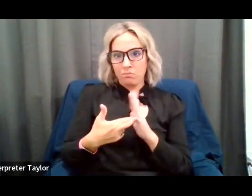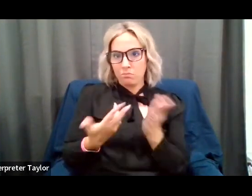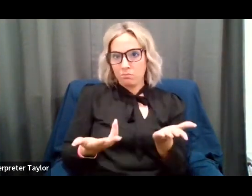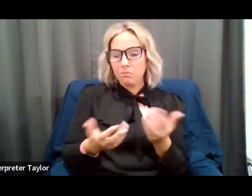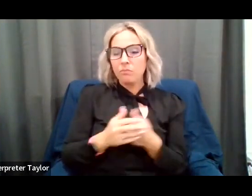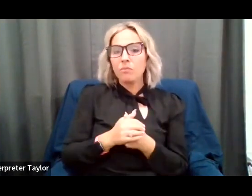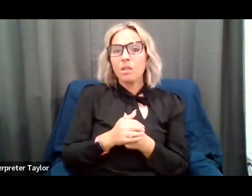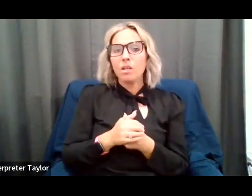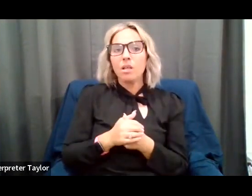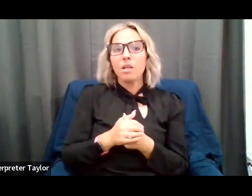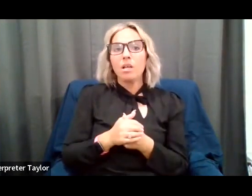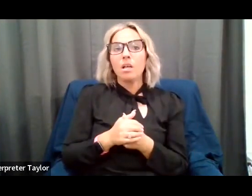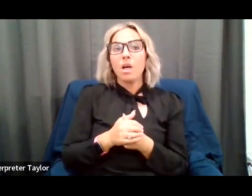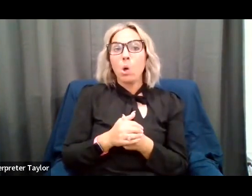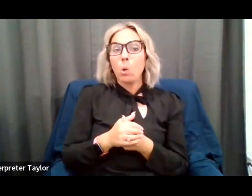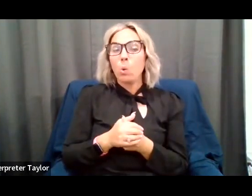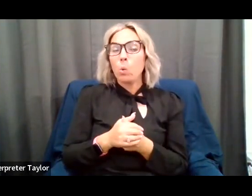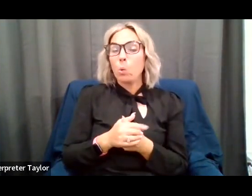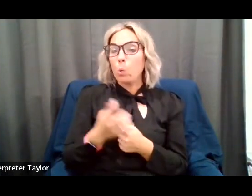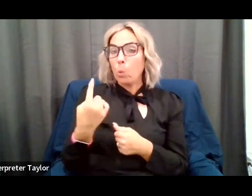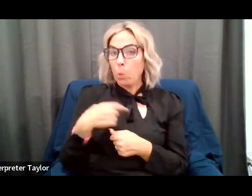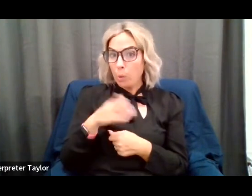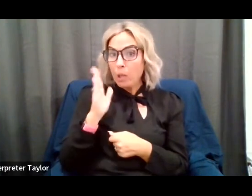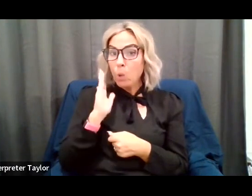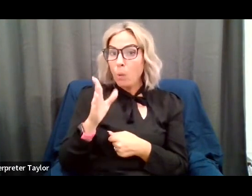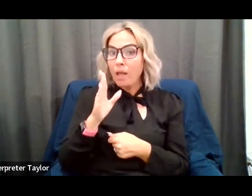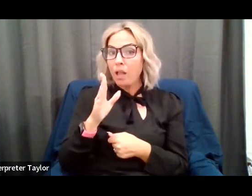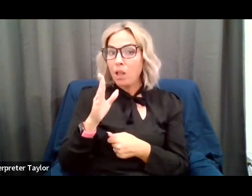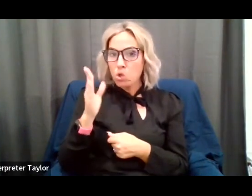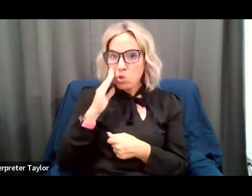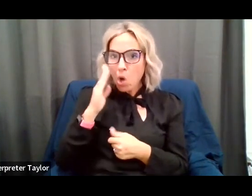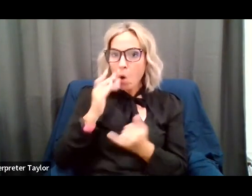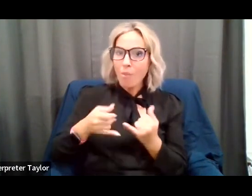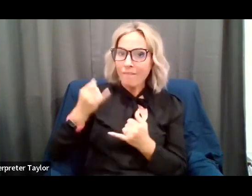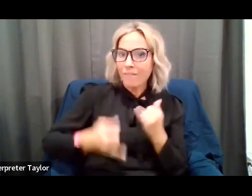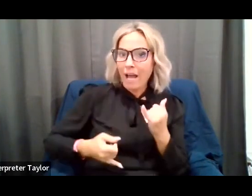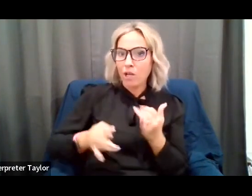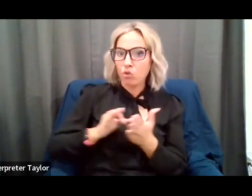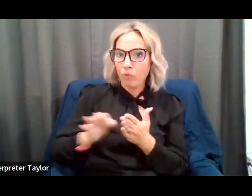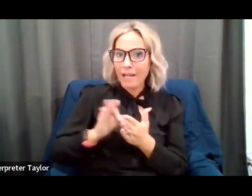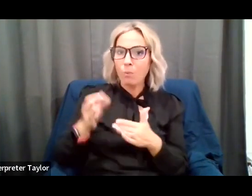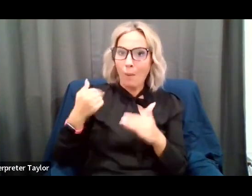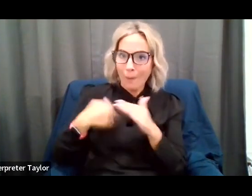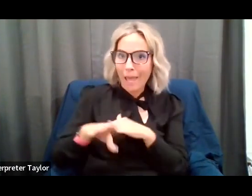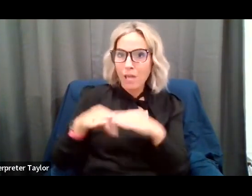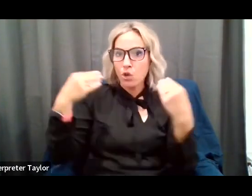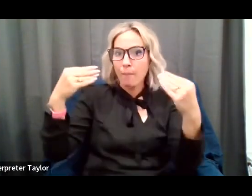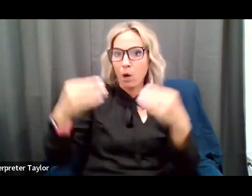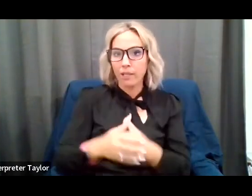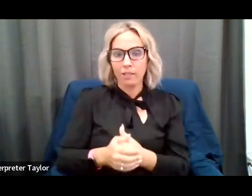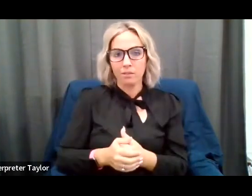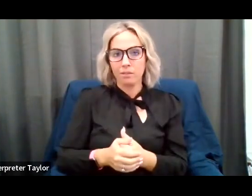is we are going to know the final rates when we enter the market. Um, we're not flying blind.